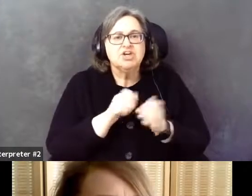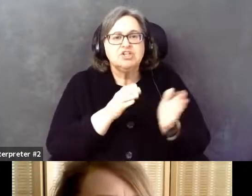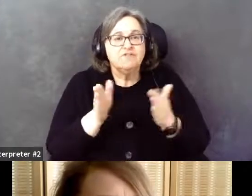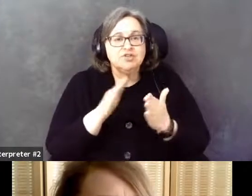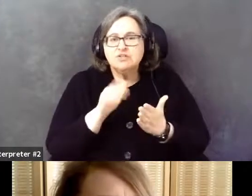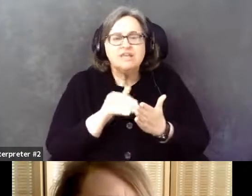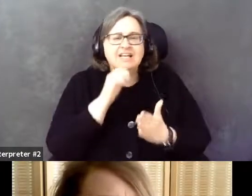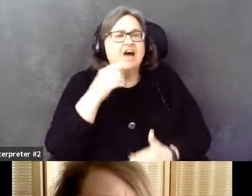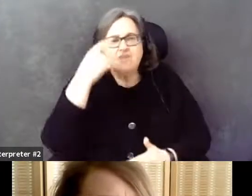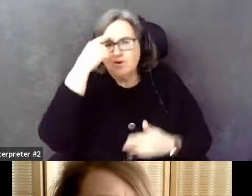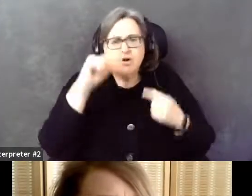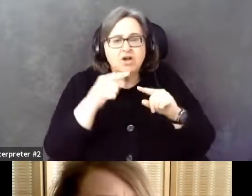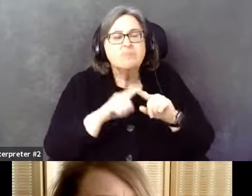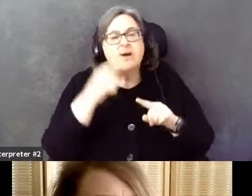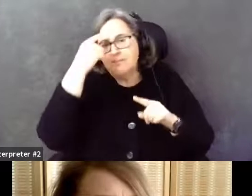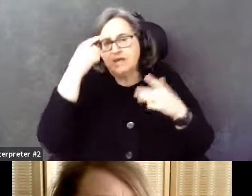injury and mental health. They have